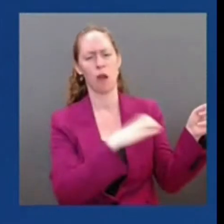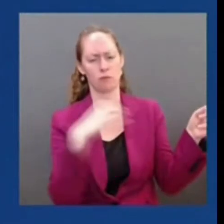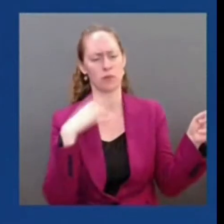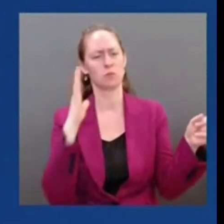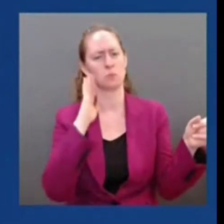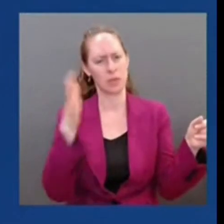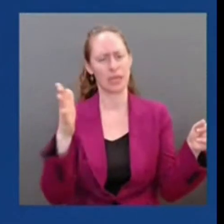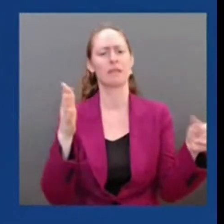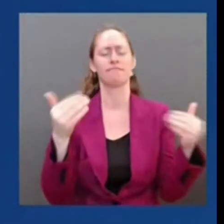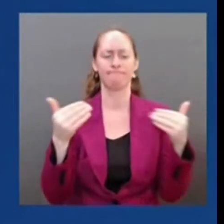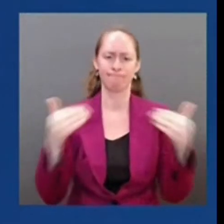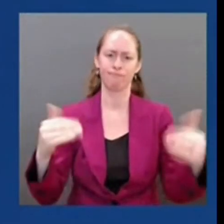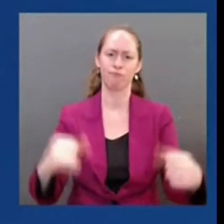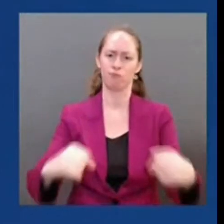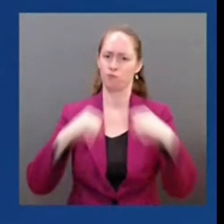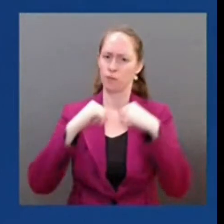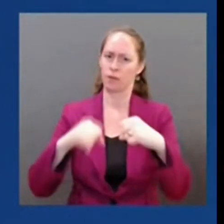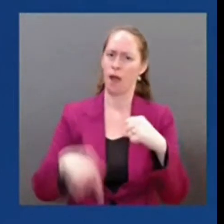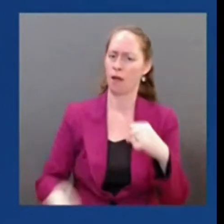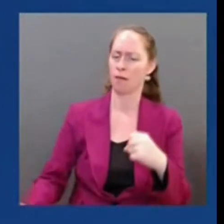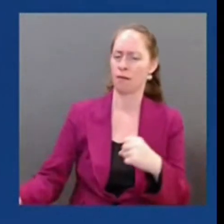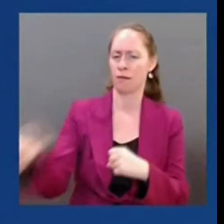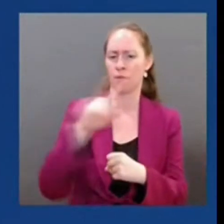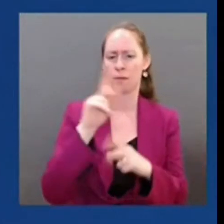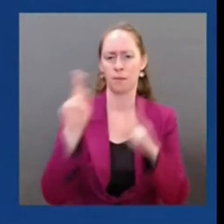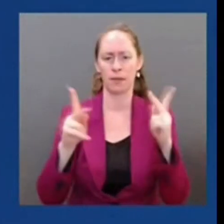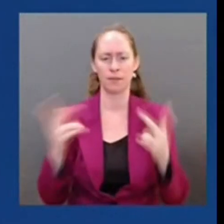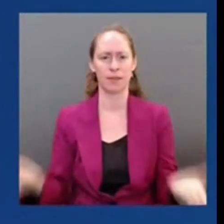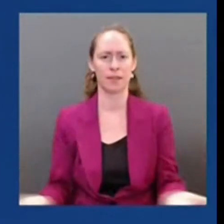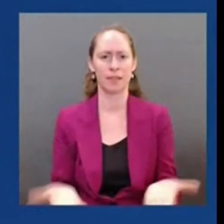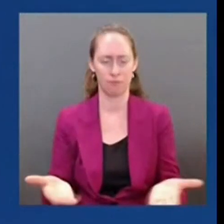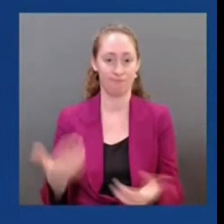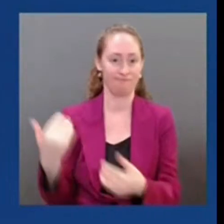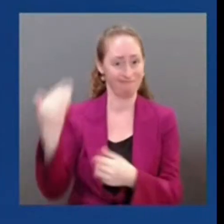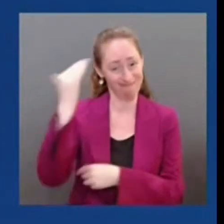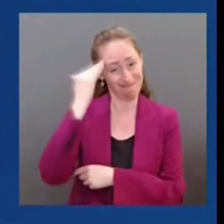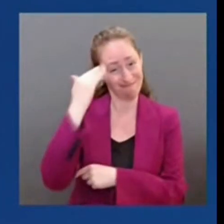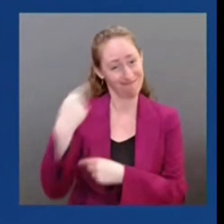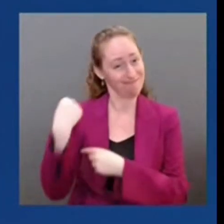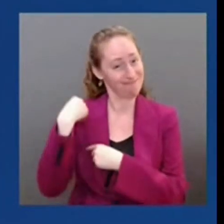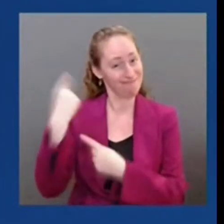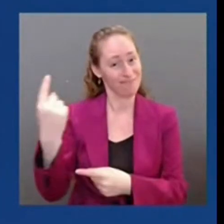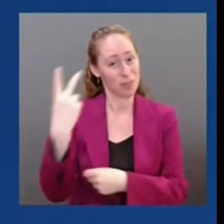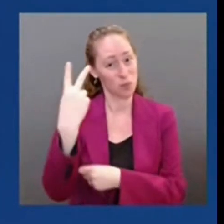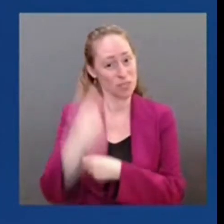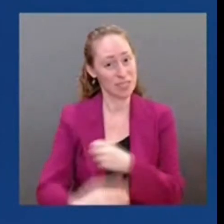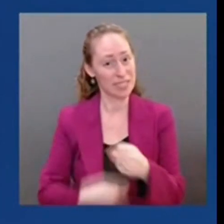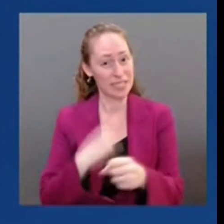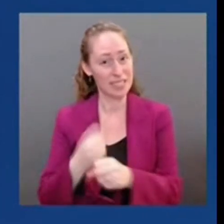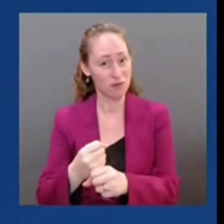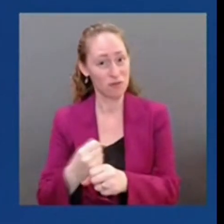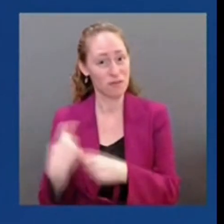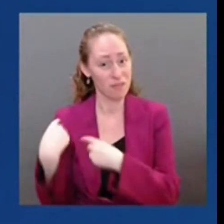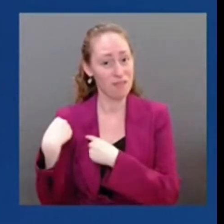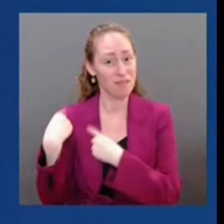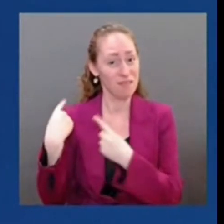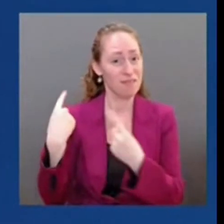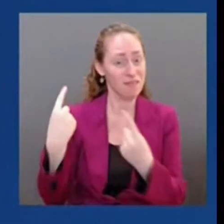PROTECT THE AMERICAN PEOPLE. LET ME FINISH OFF BY SAYING WE ARE MORE THAN TWO YEARS INTO THE PANDEMIC, AND PEOPLE ARE